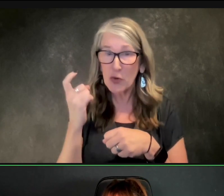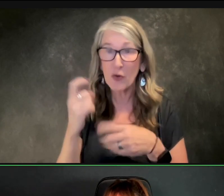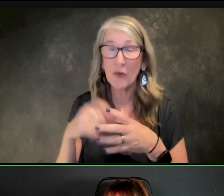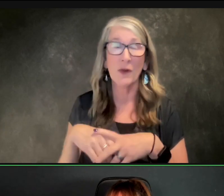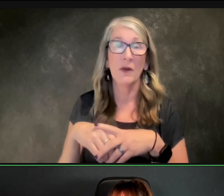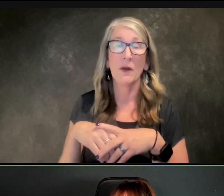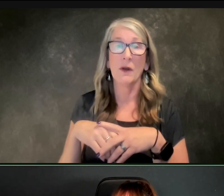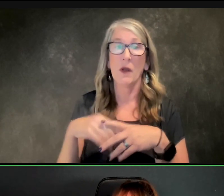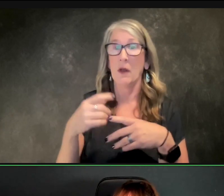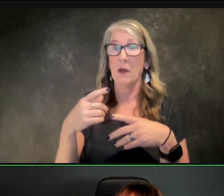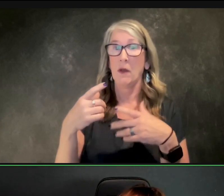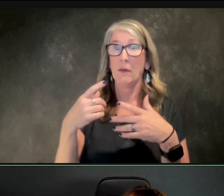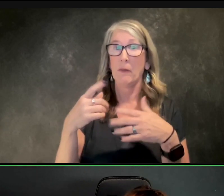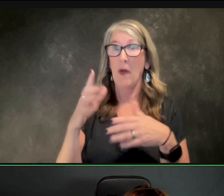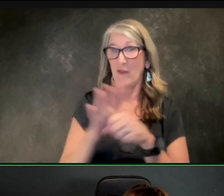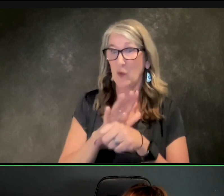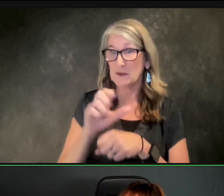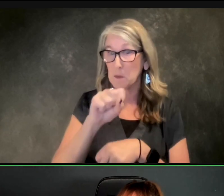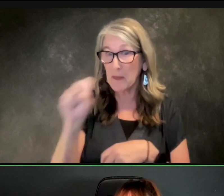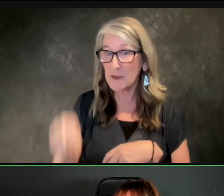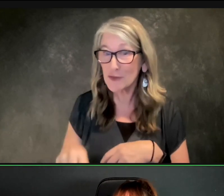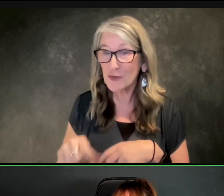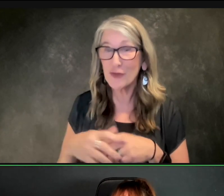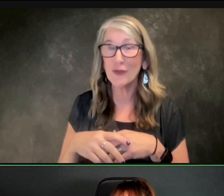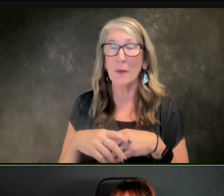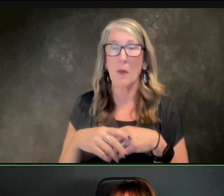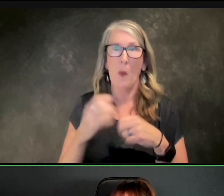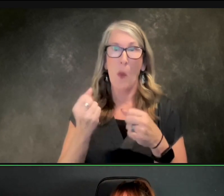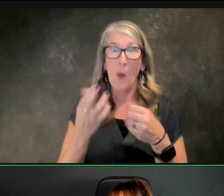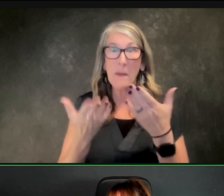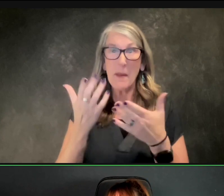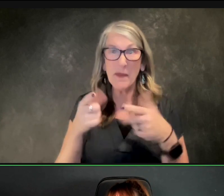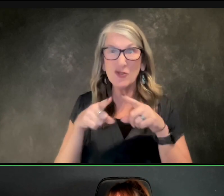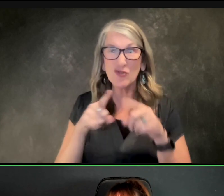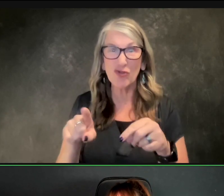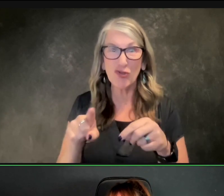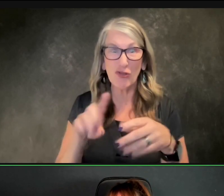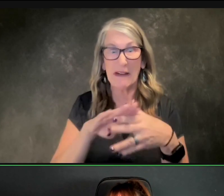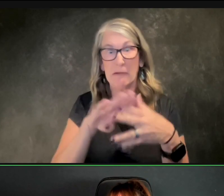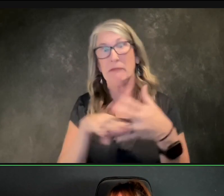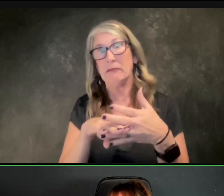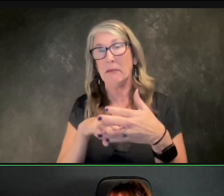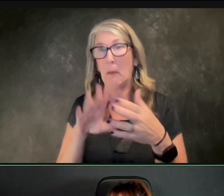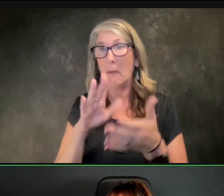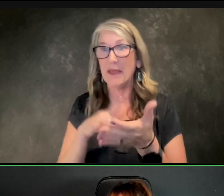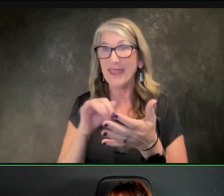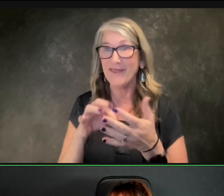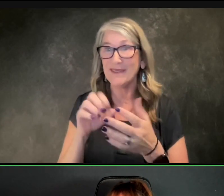It could be a week or two weeks. It could be a full semester or just for the summer.